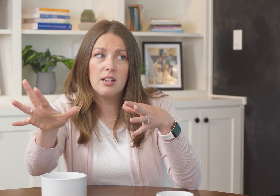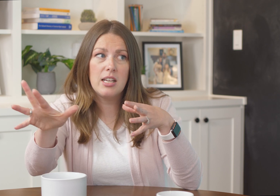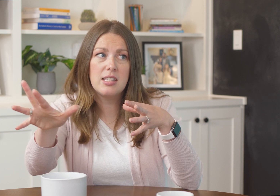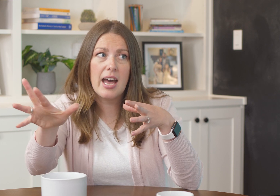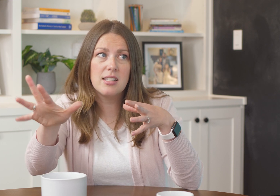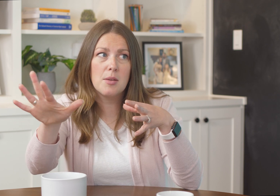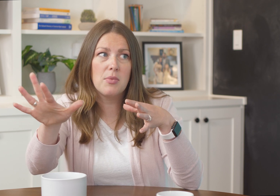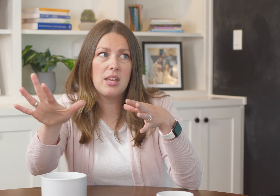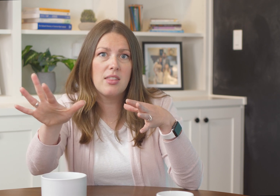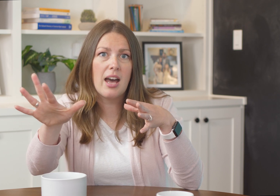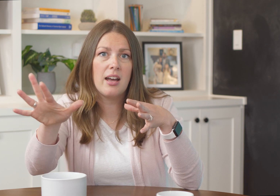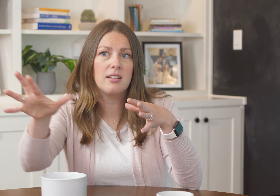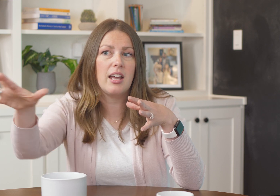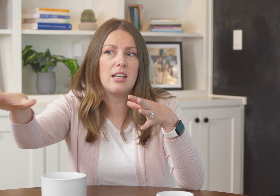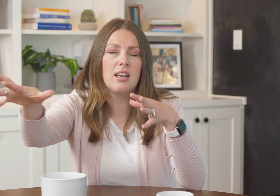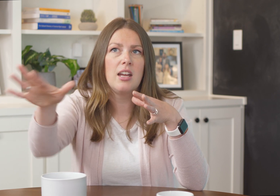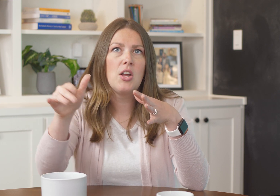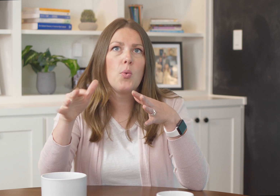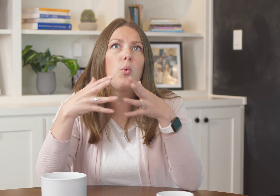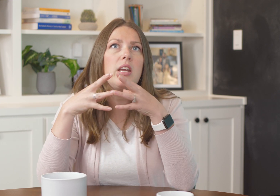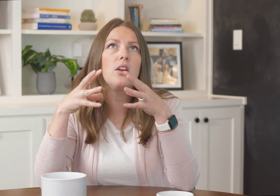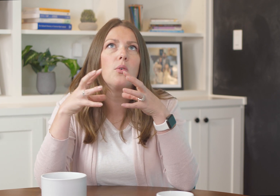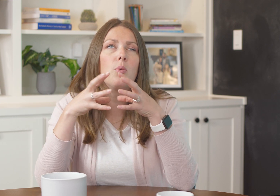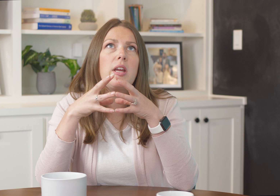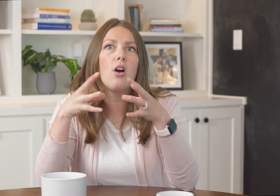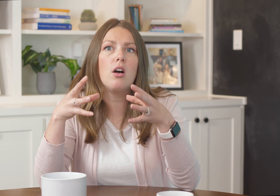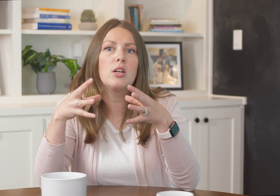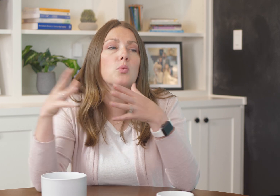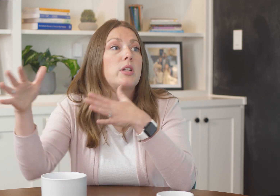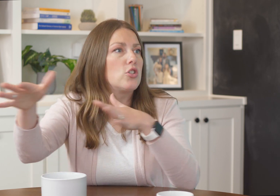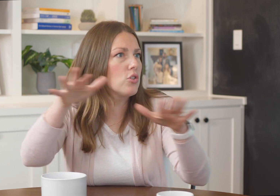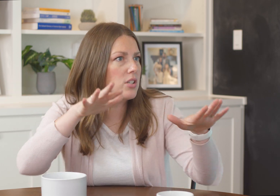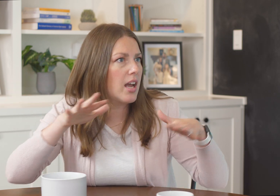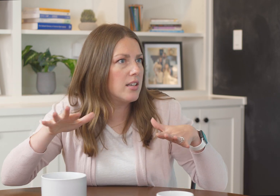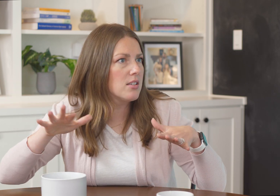Is that something that like we we call it regional signs